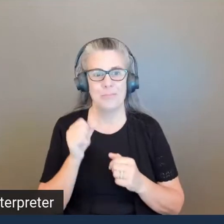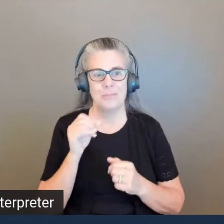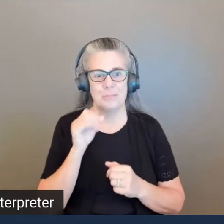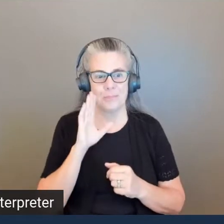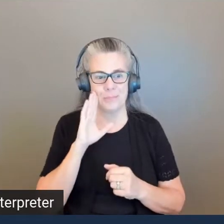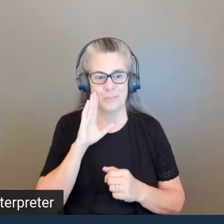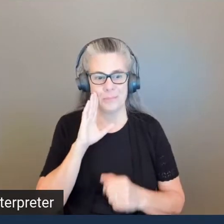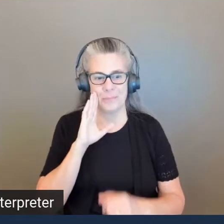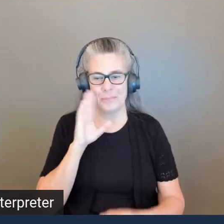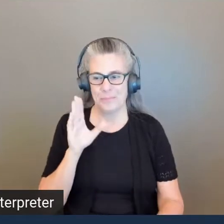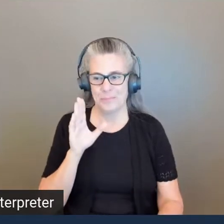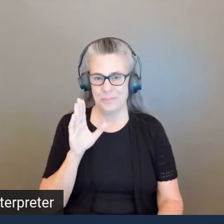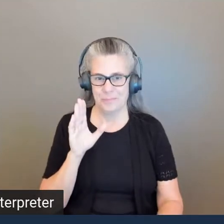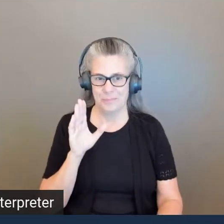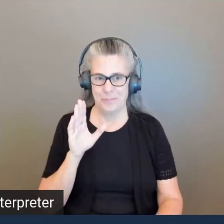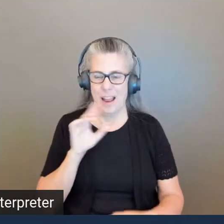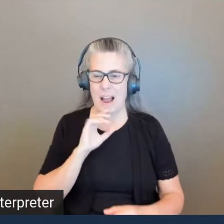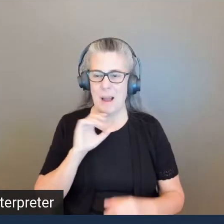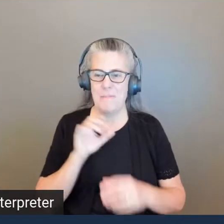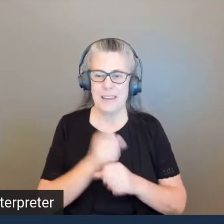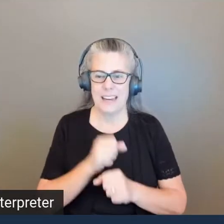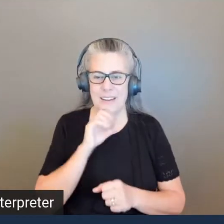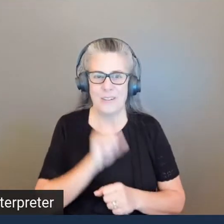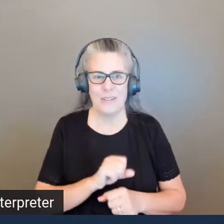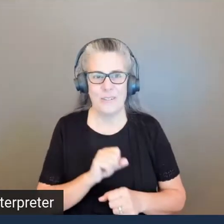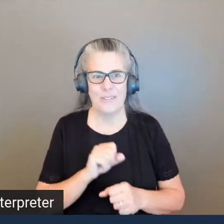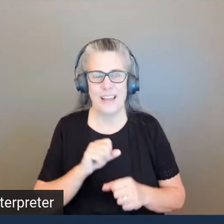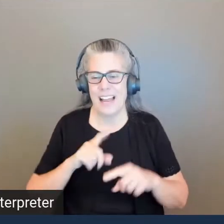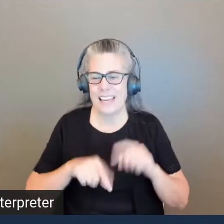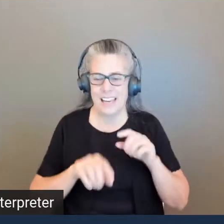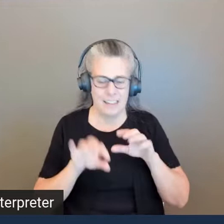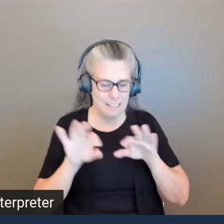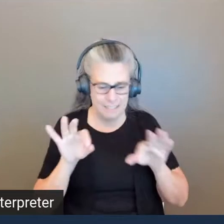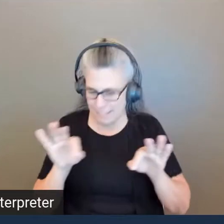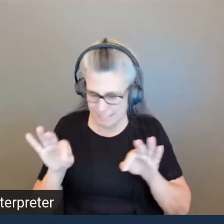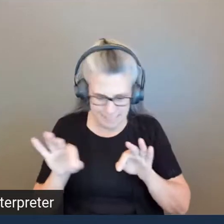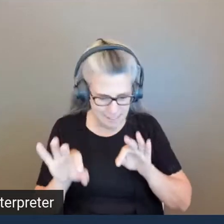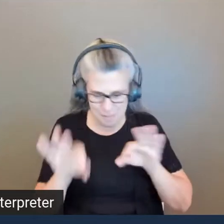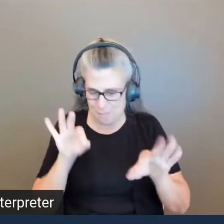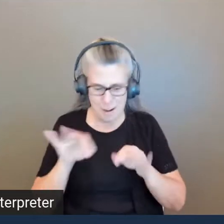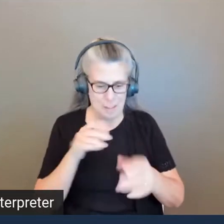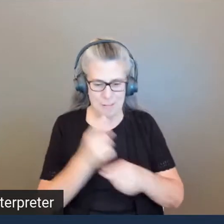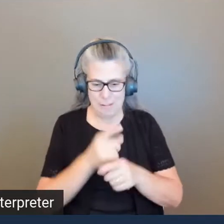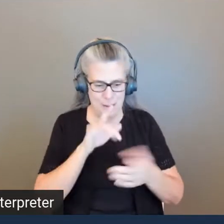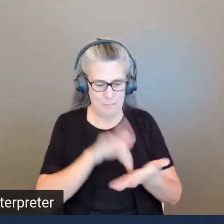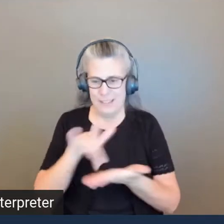I am getting old. I cannot lie, like find the correct transitions in this little piece of studio. So Tarun,